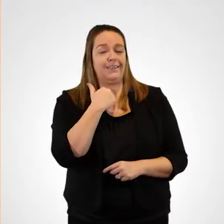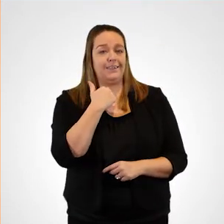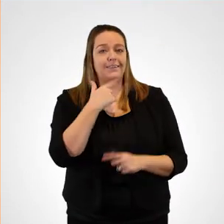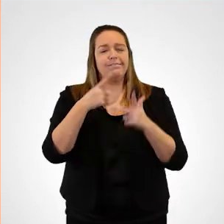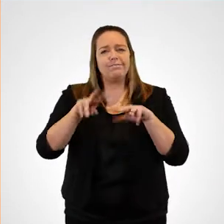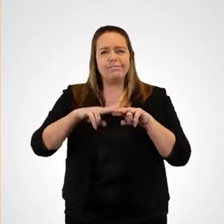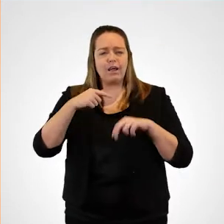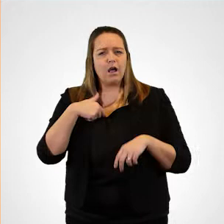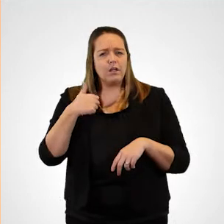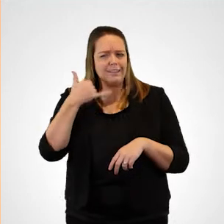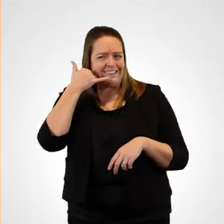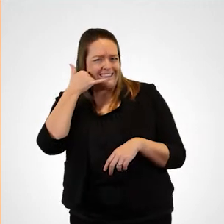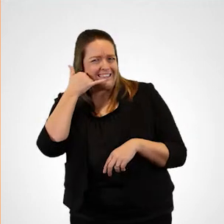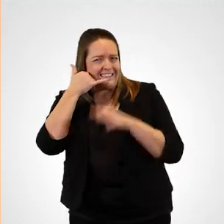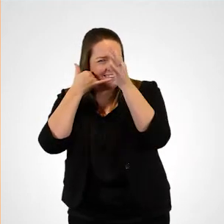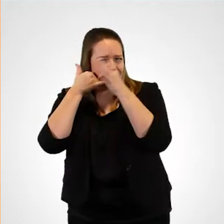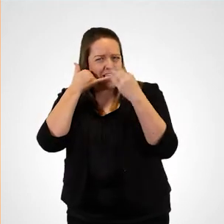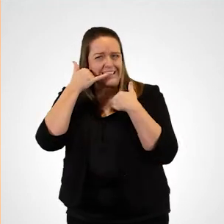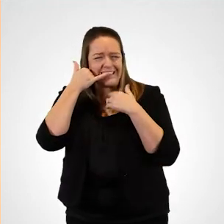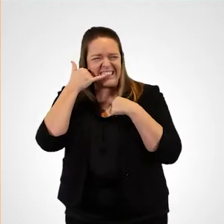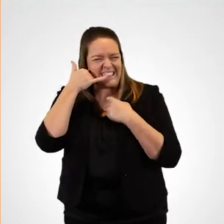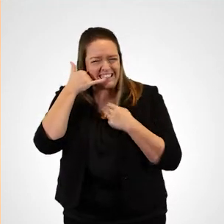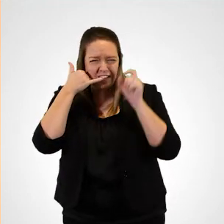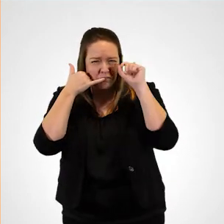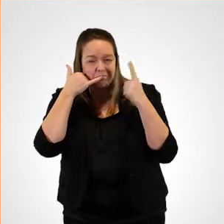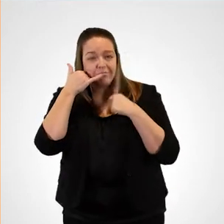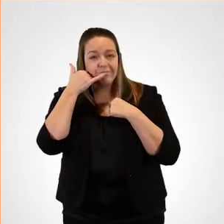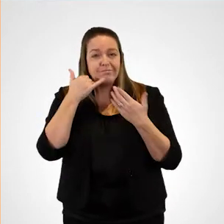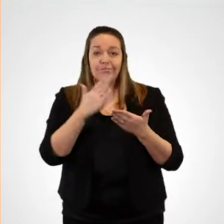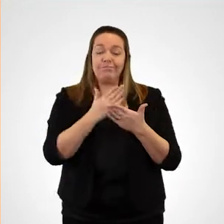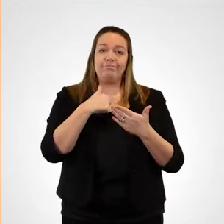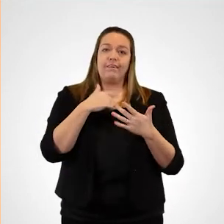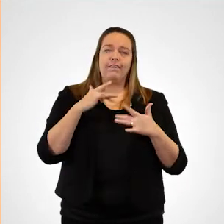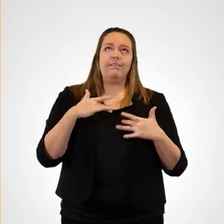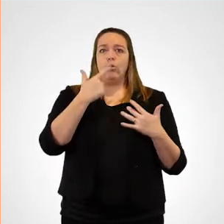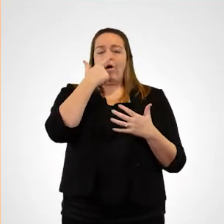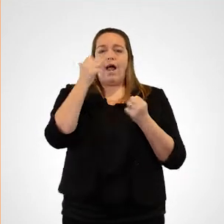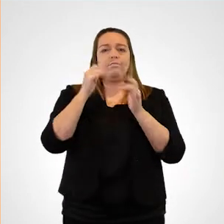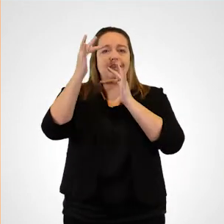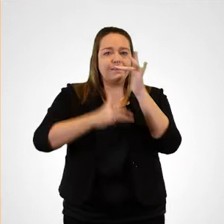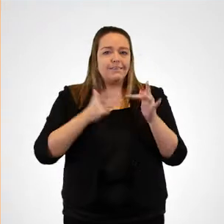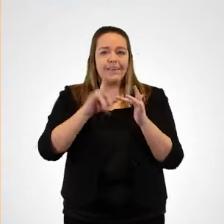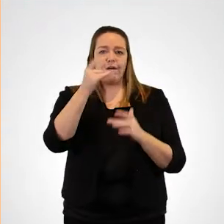when I'm trying to talk to somebody on the telephone. In fact, I'm really glad for the internet now because I very seldom need to do that.